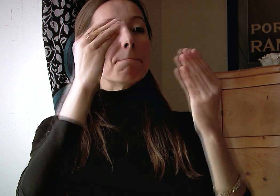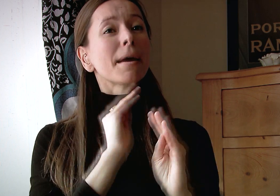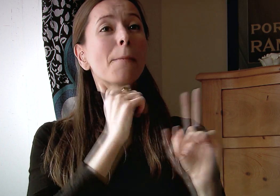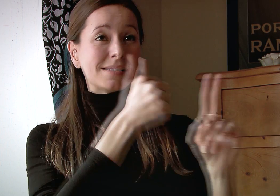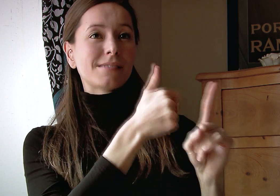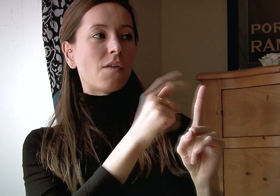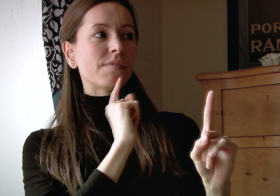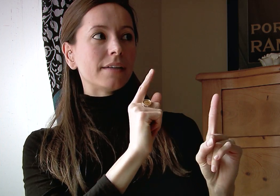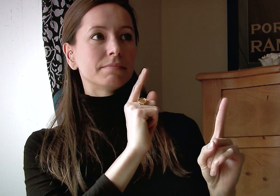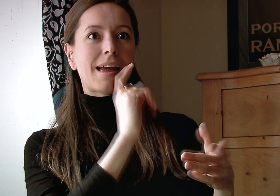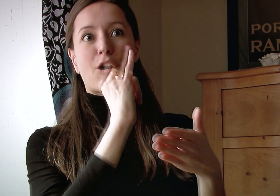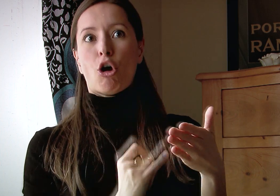Makeup, itself, is an art.